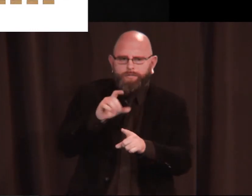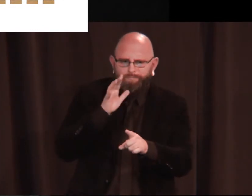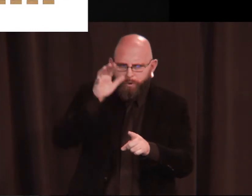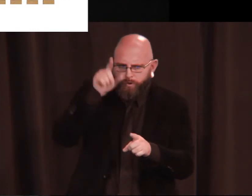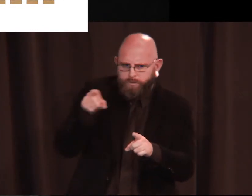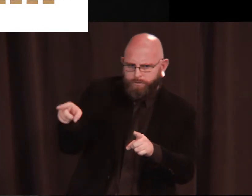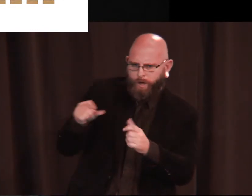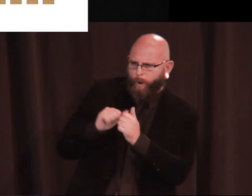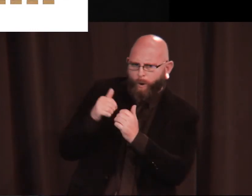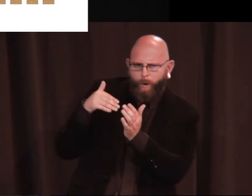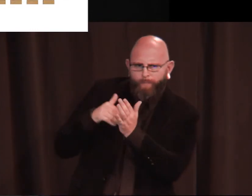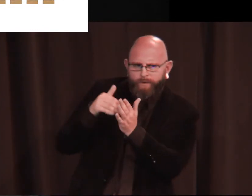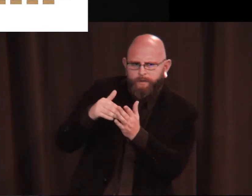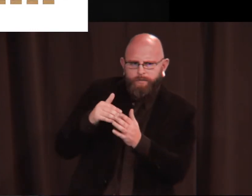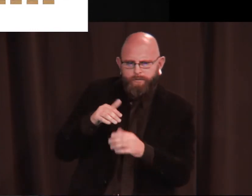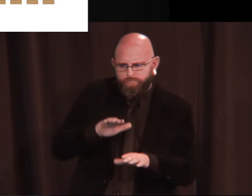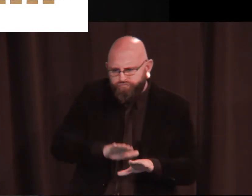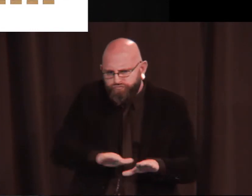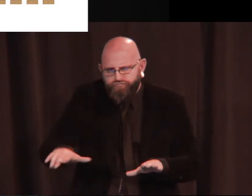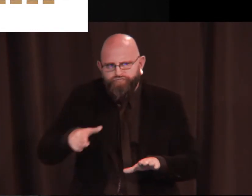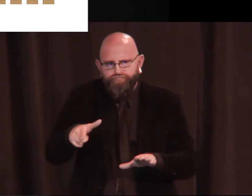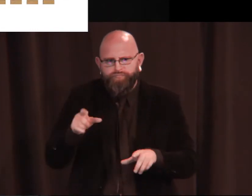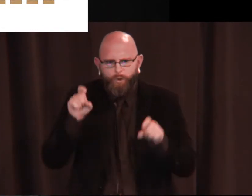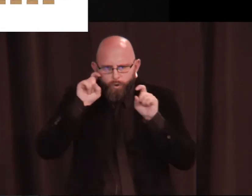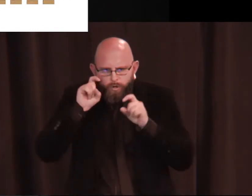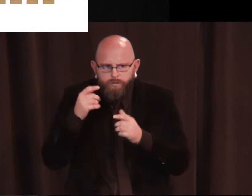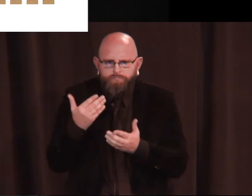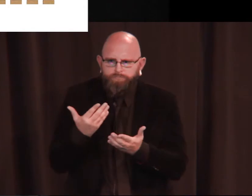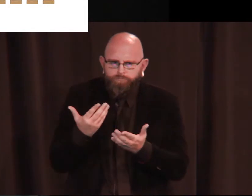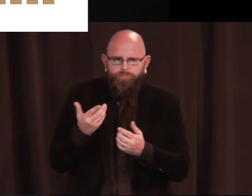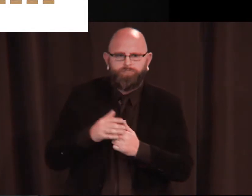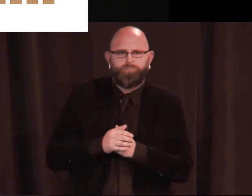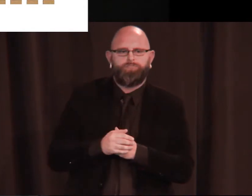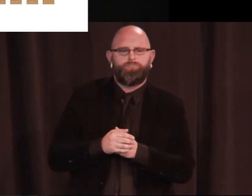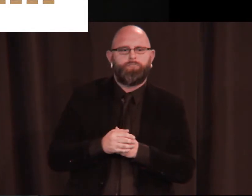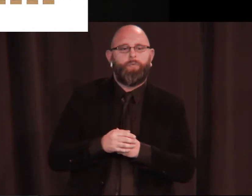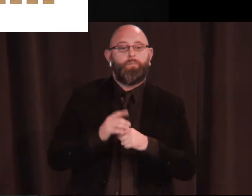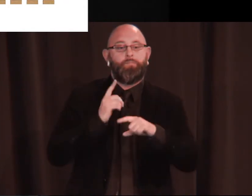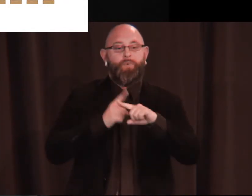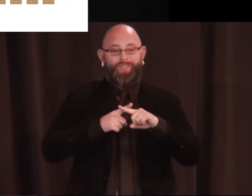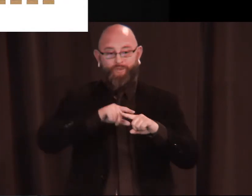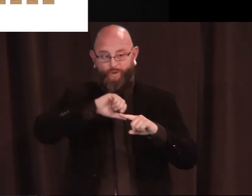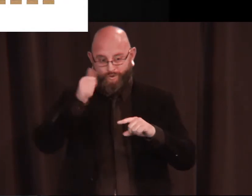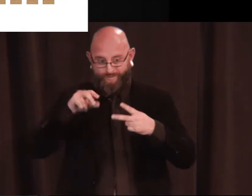how often they wear their hearing aids, and then we also did something called data logging, where we can actually take the hearing aids